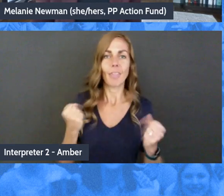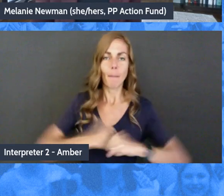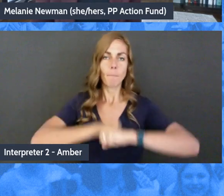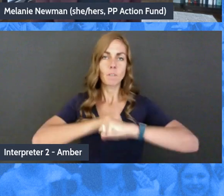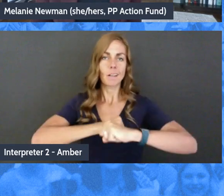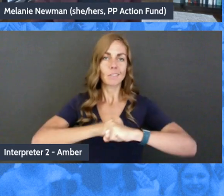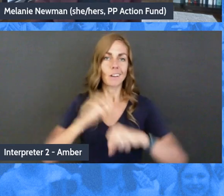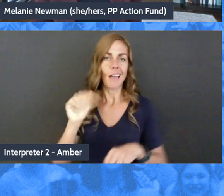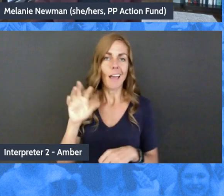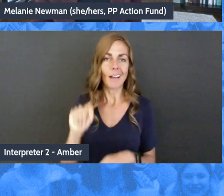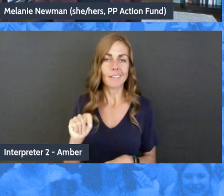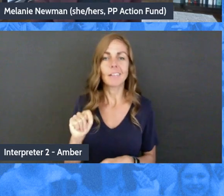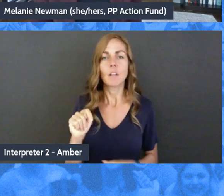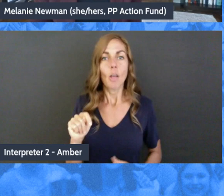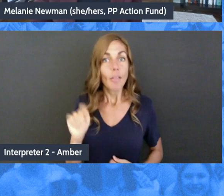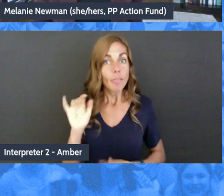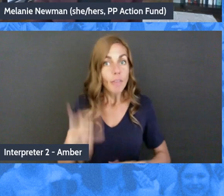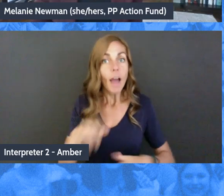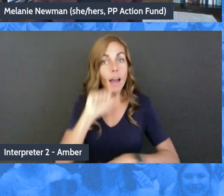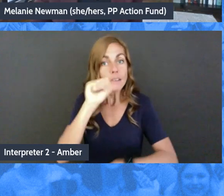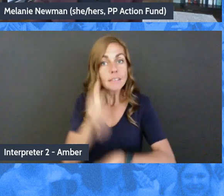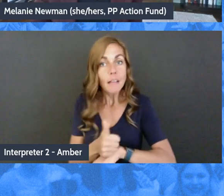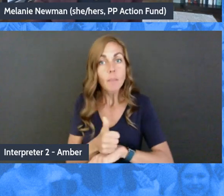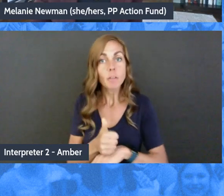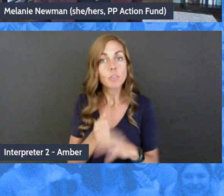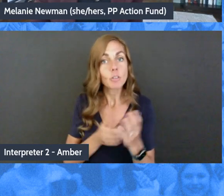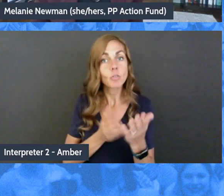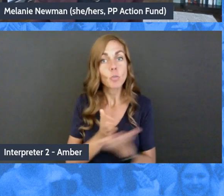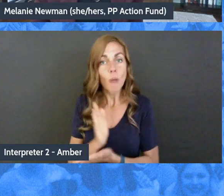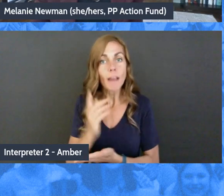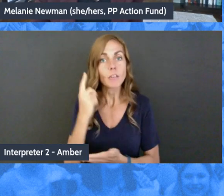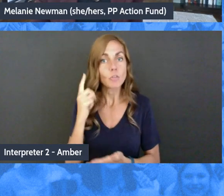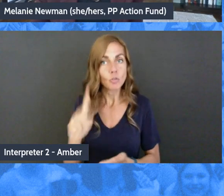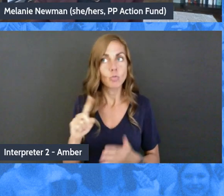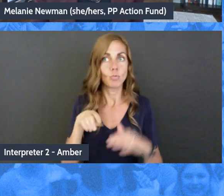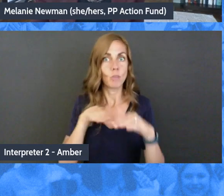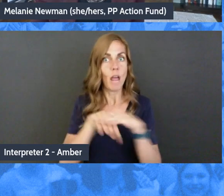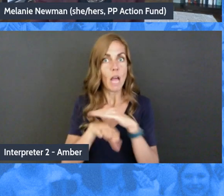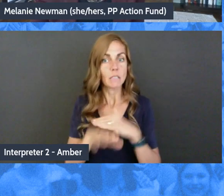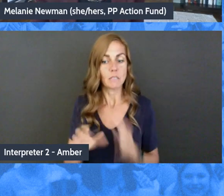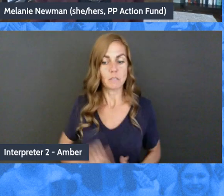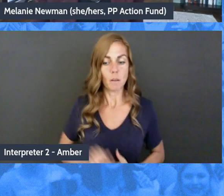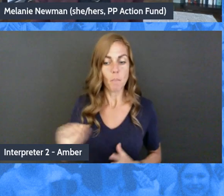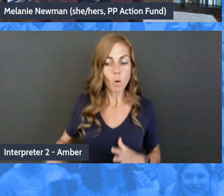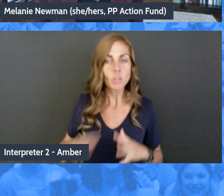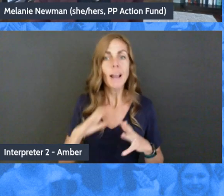formally establishes the right to access abortion and to provide abortion,